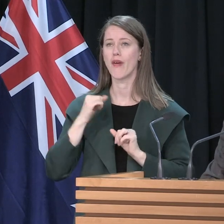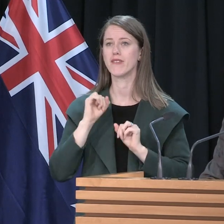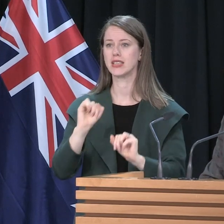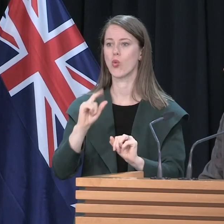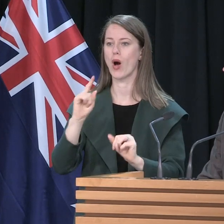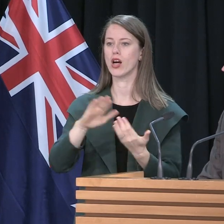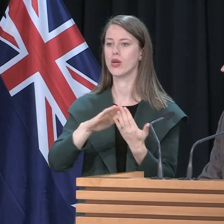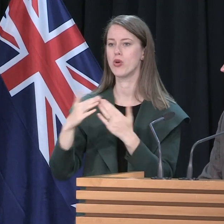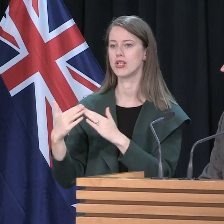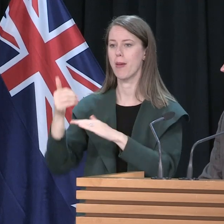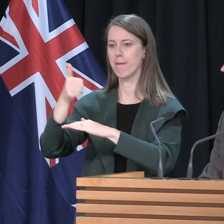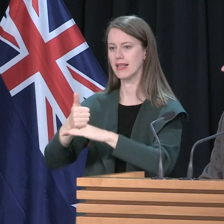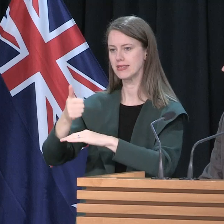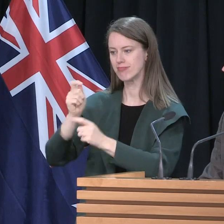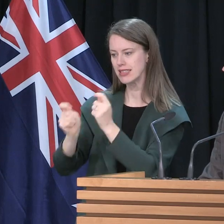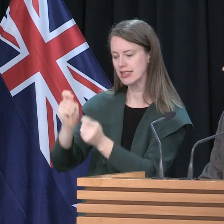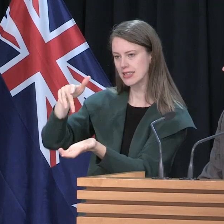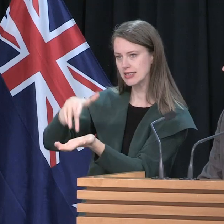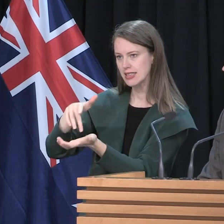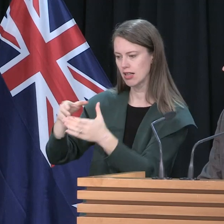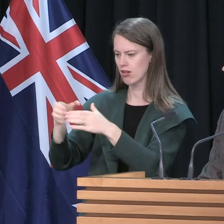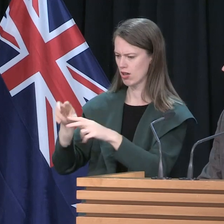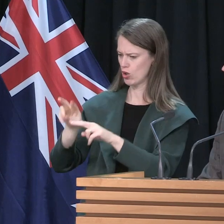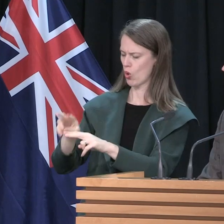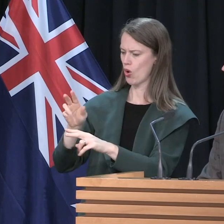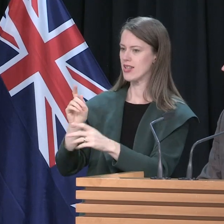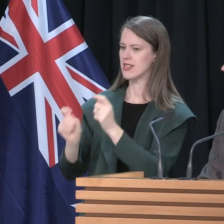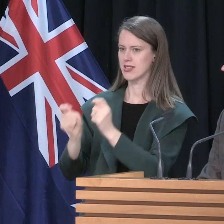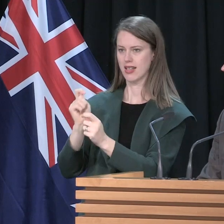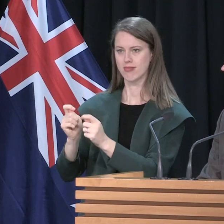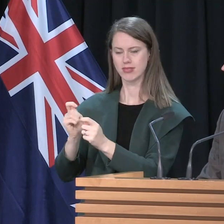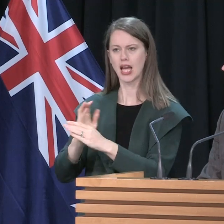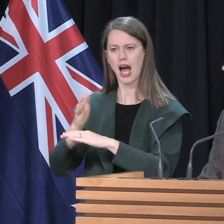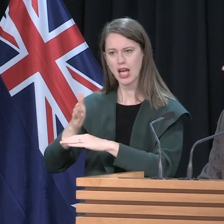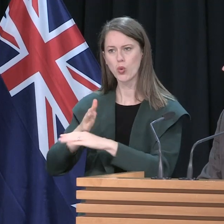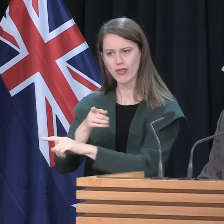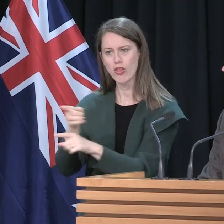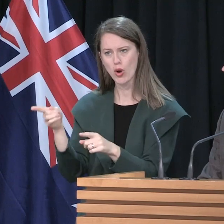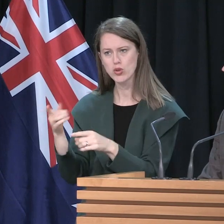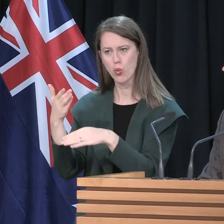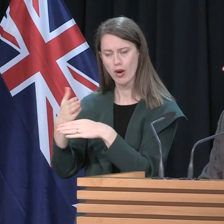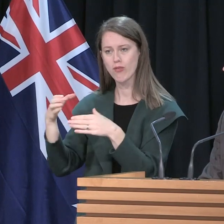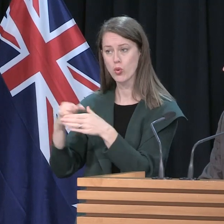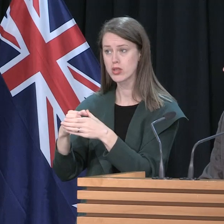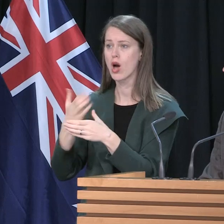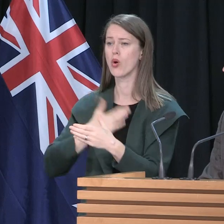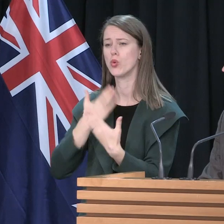COVID-19 swabs. Last week, the week before last, actually, I Visied a CBAC myself and it